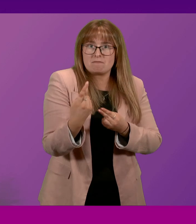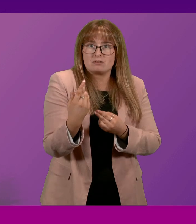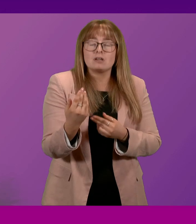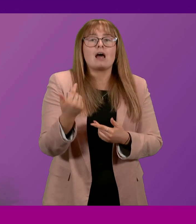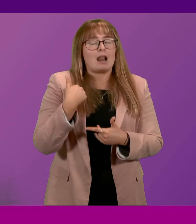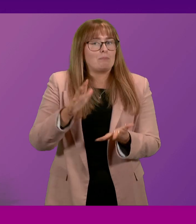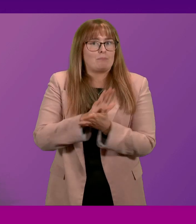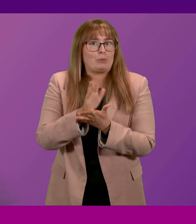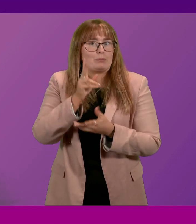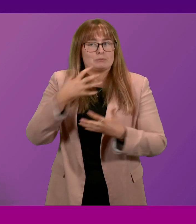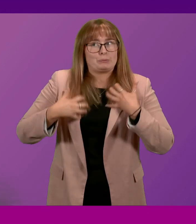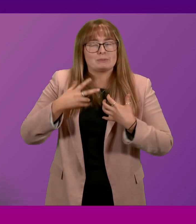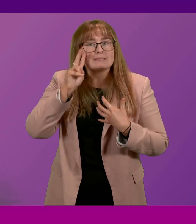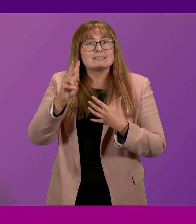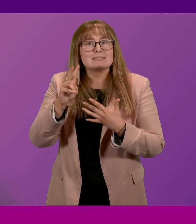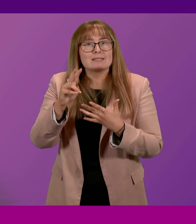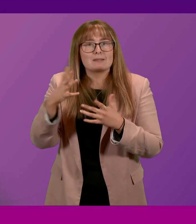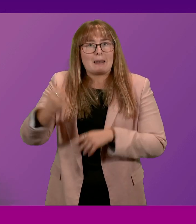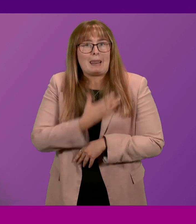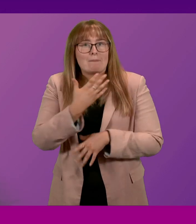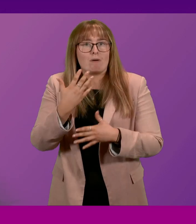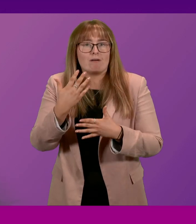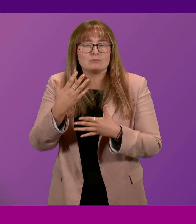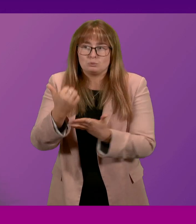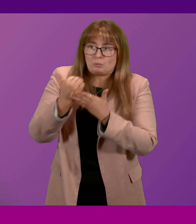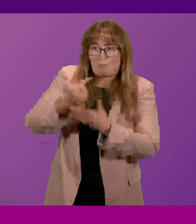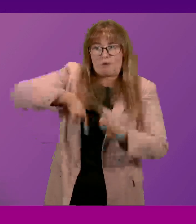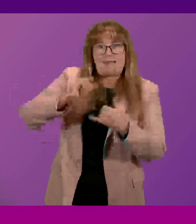look forward to the Labour party supporting the Government’s budget when the time comes.